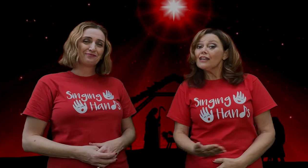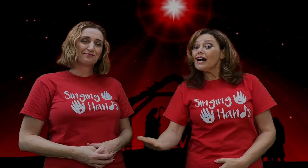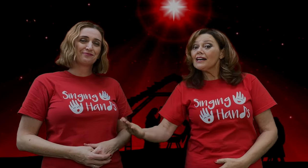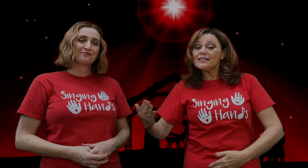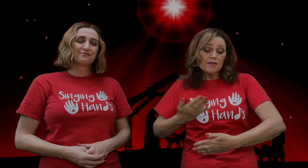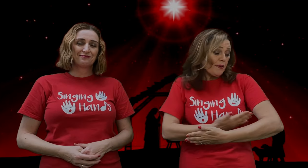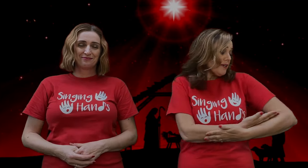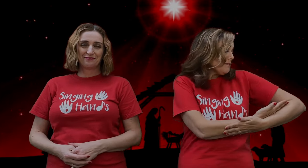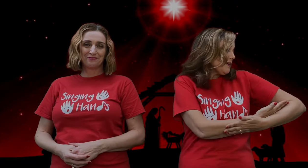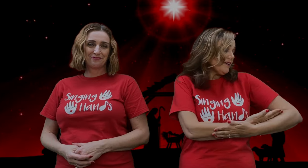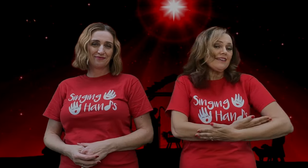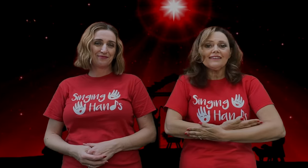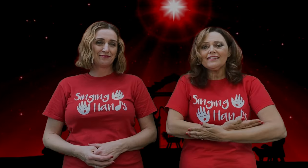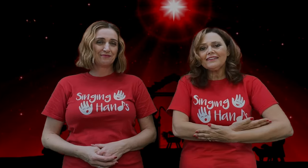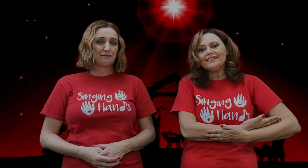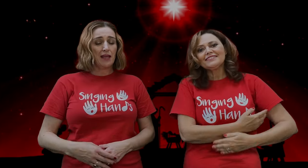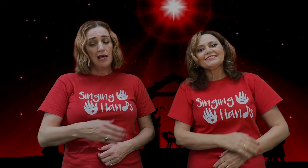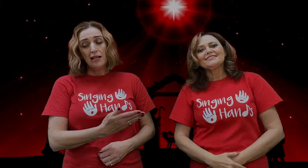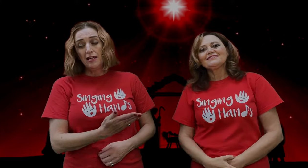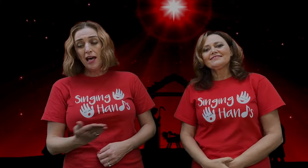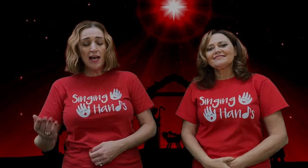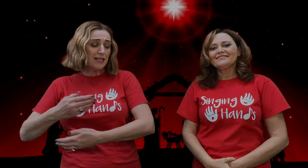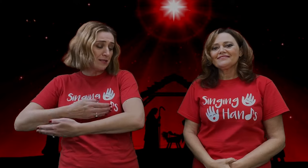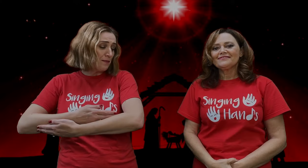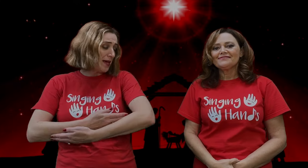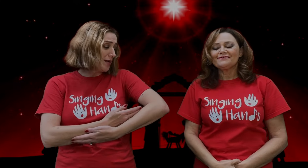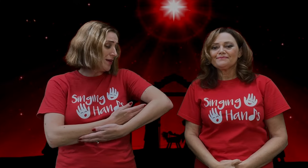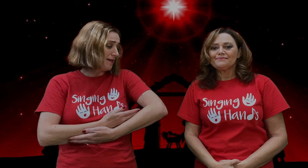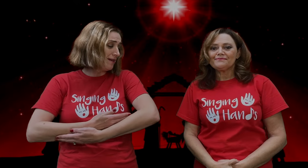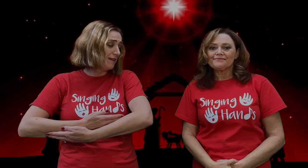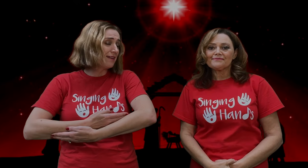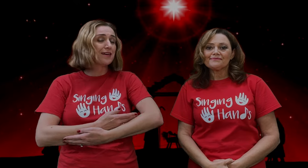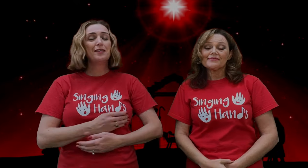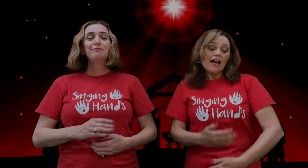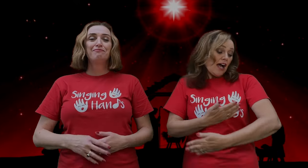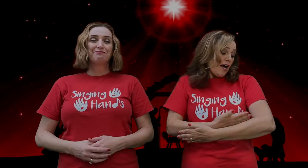Lies a baby (lies a baby)